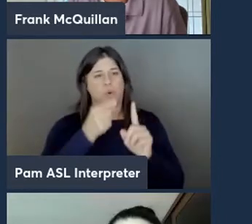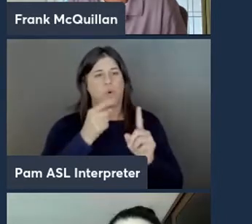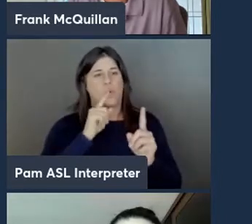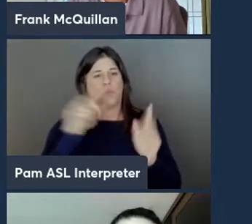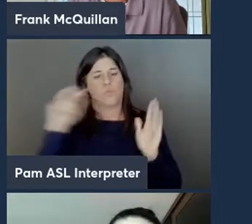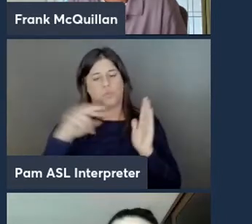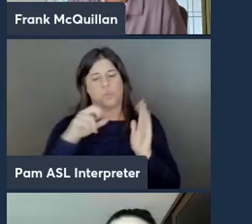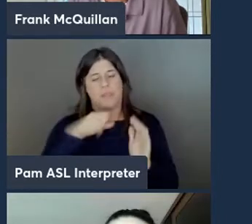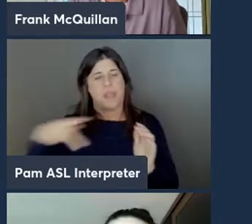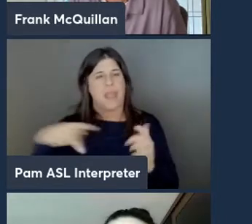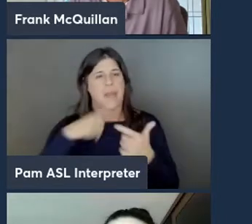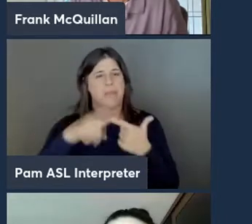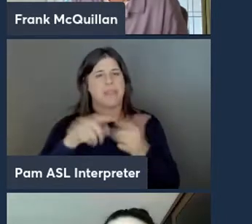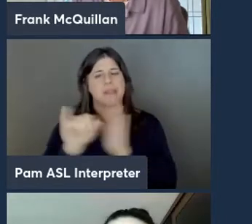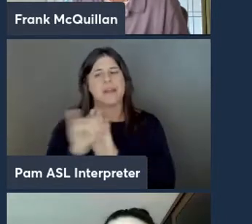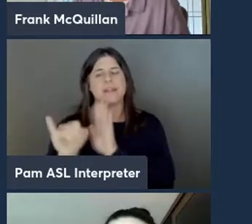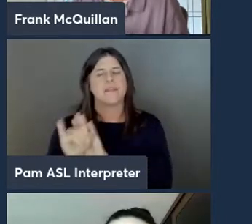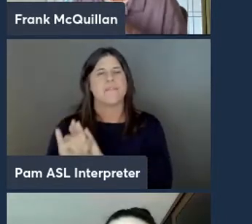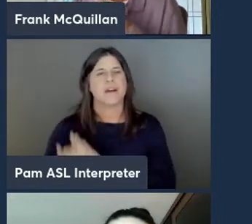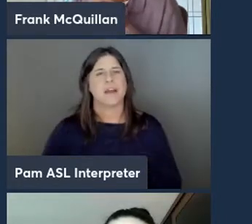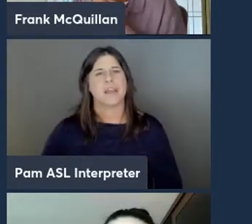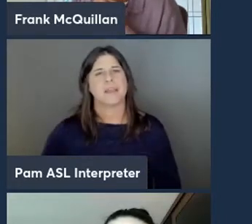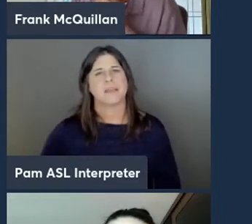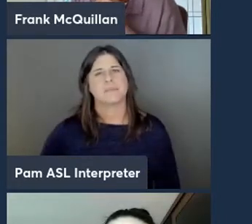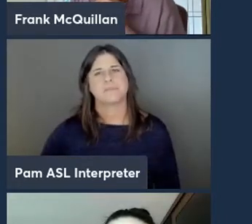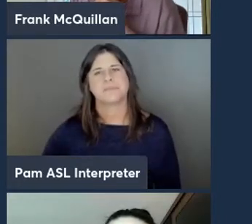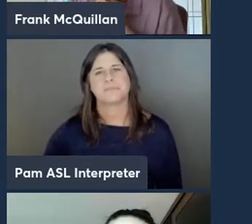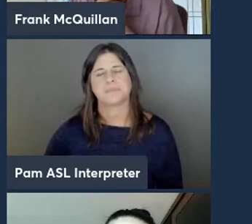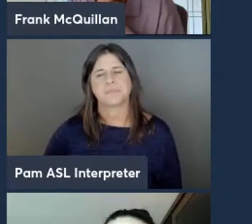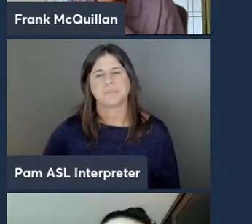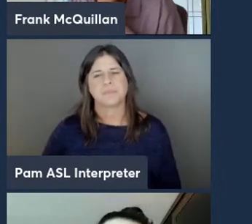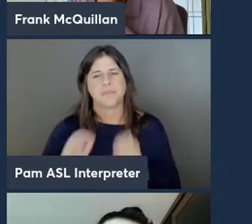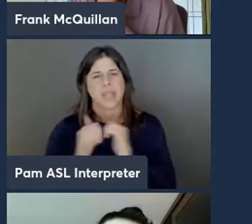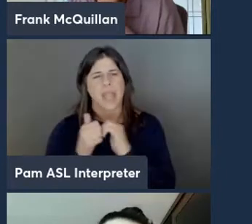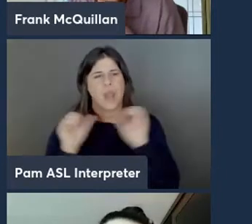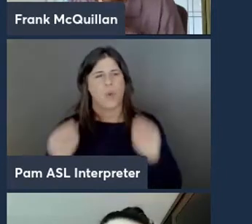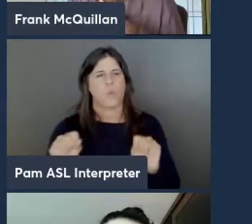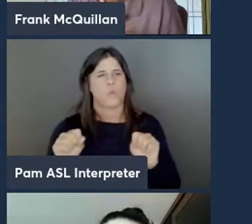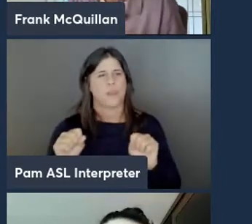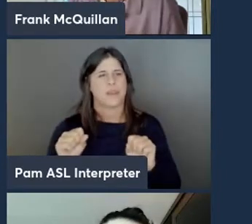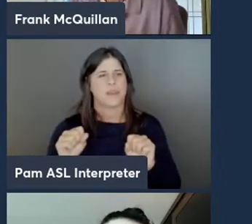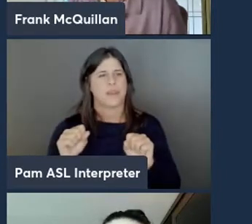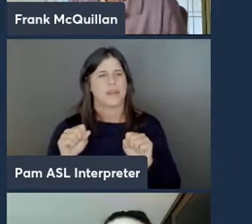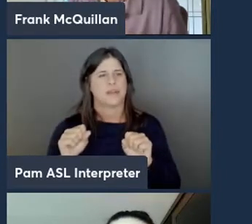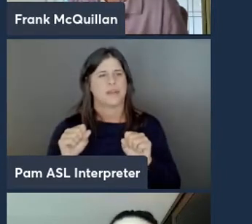and identify the opportunities to power features with Evidently.